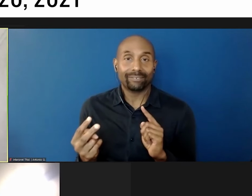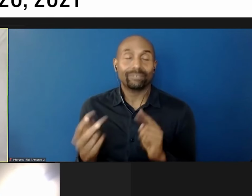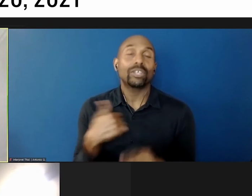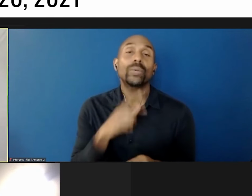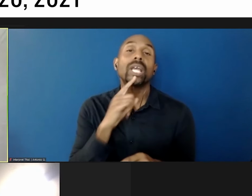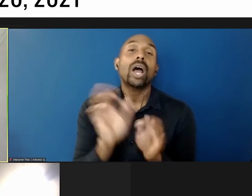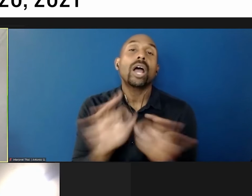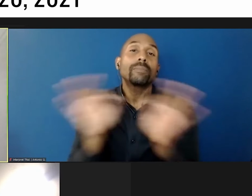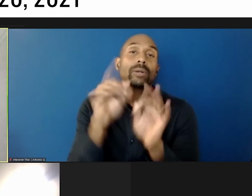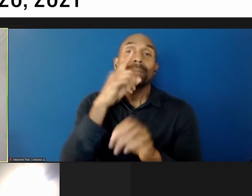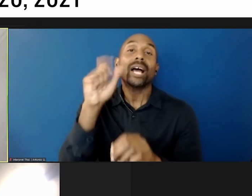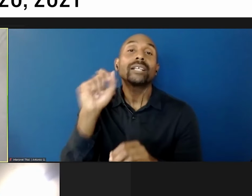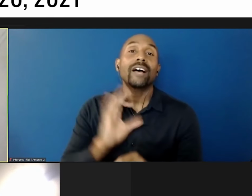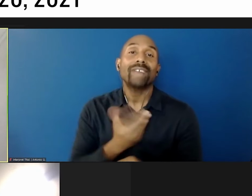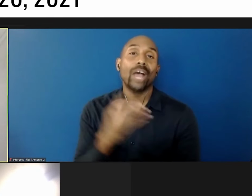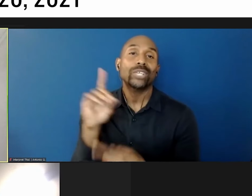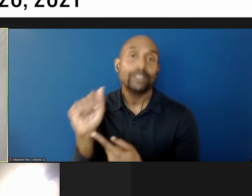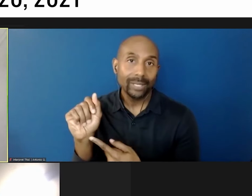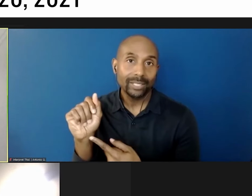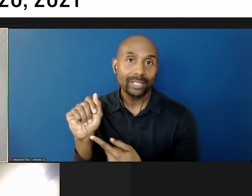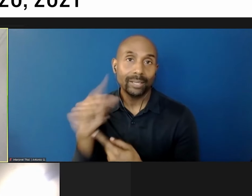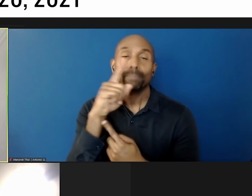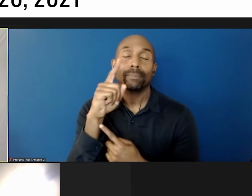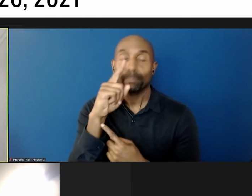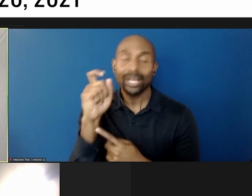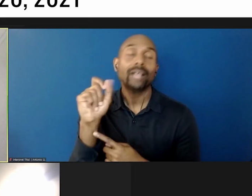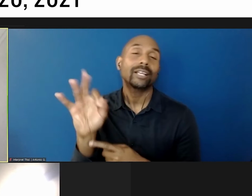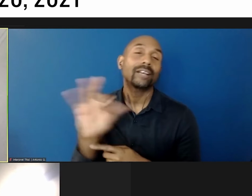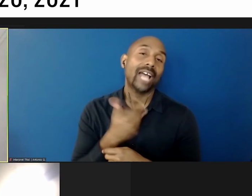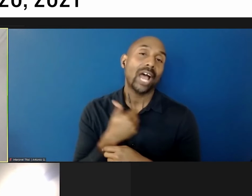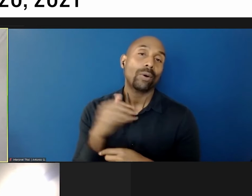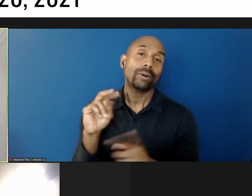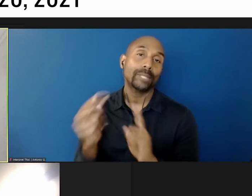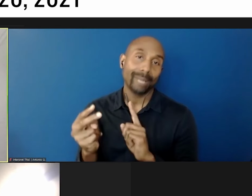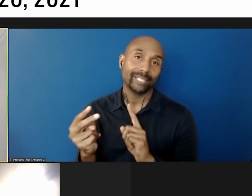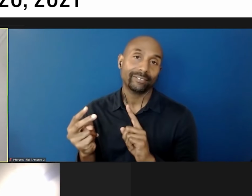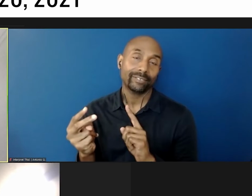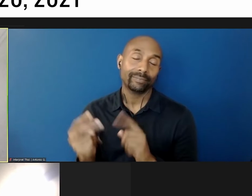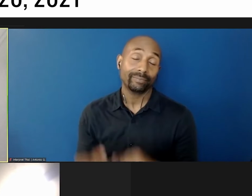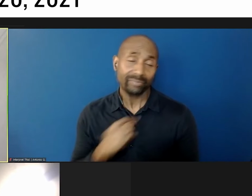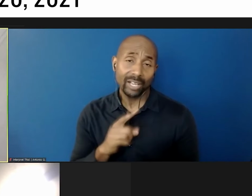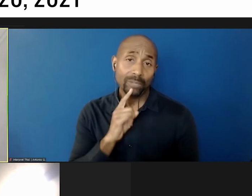of our disability and our perspective. So I'm sure you would agree with that as well,